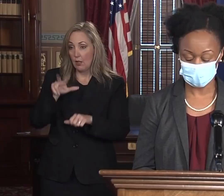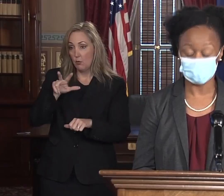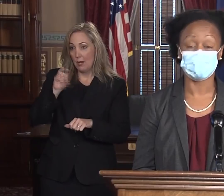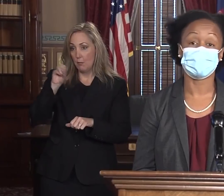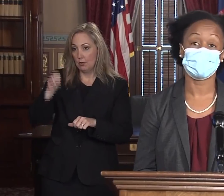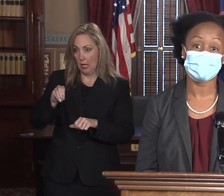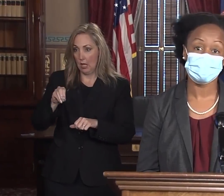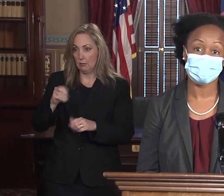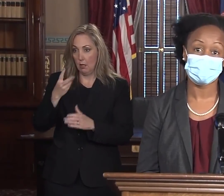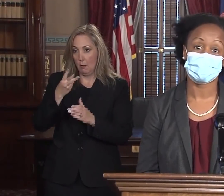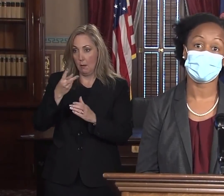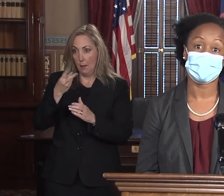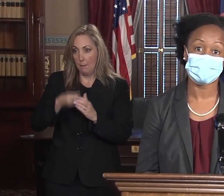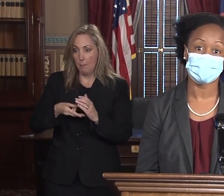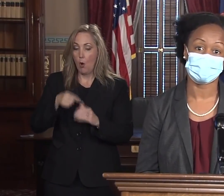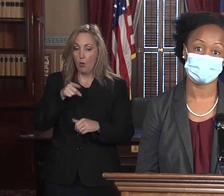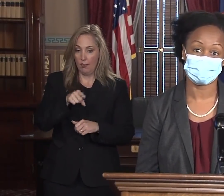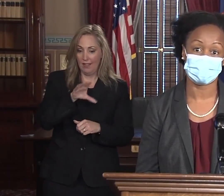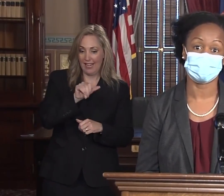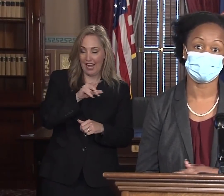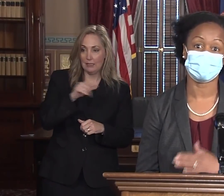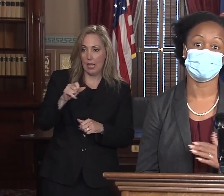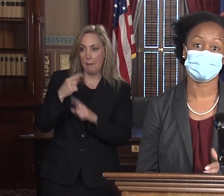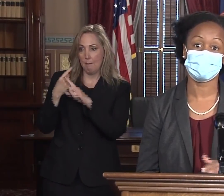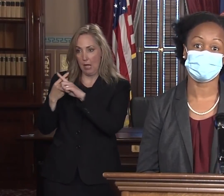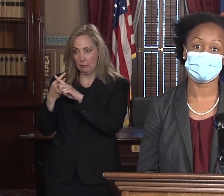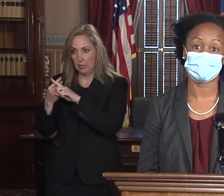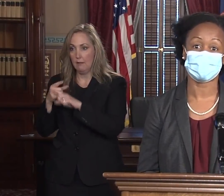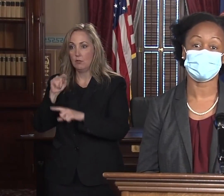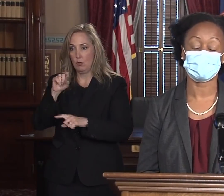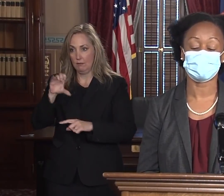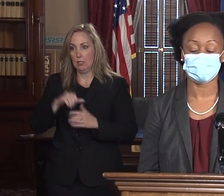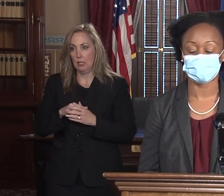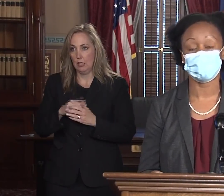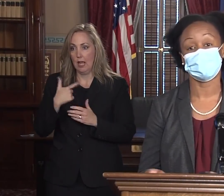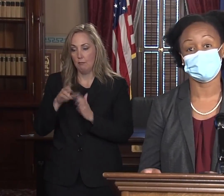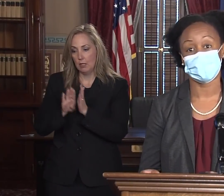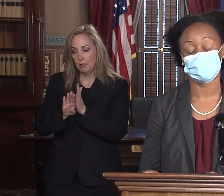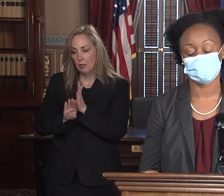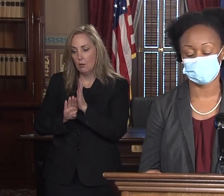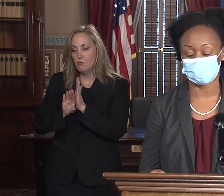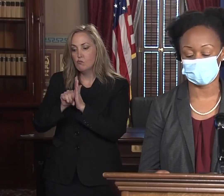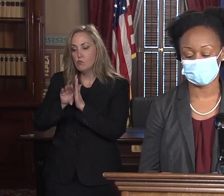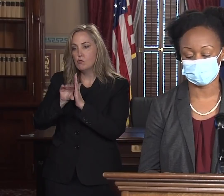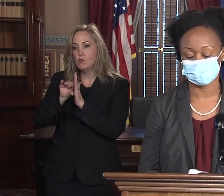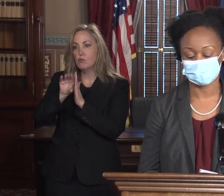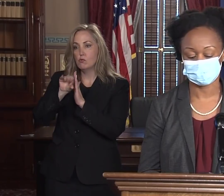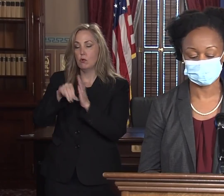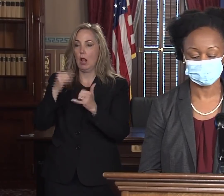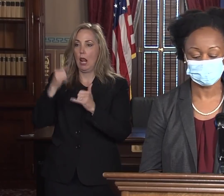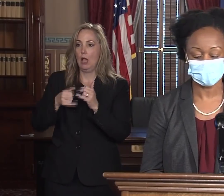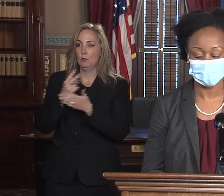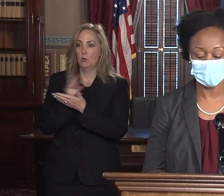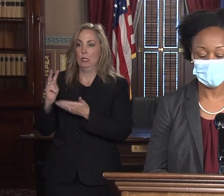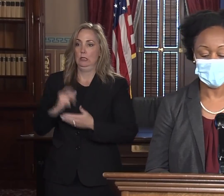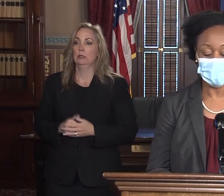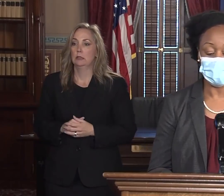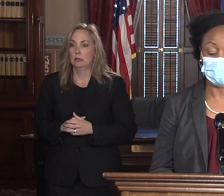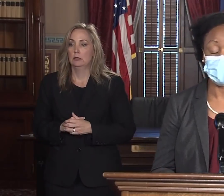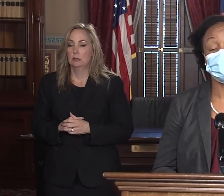MILLION PEOPLE PER DAY. HOWEVER, POSITIVITY IN THIS REGION IS 3%. THE CASE RATE AND POSITIVITY IN